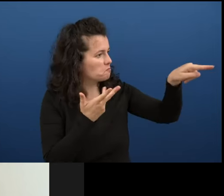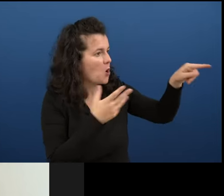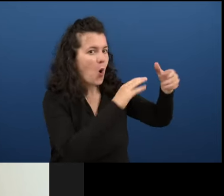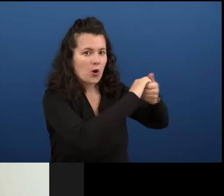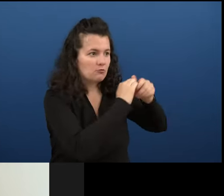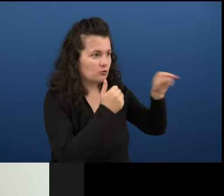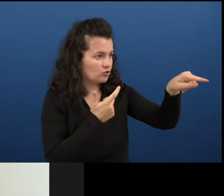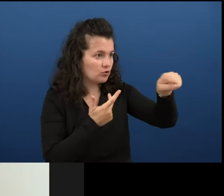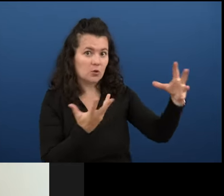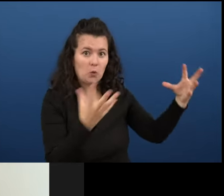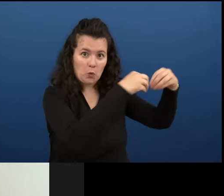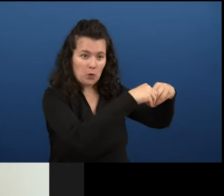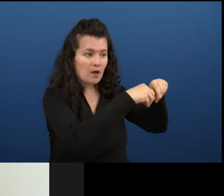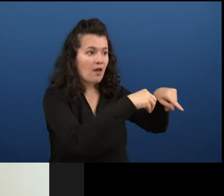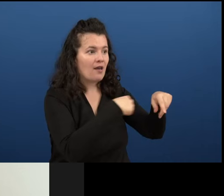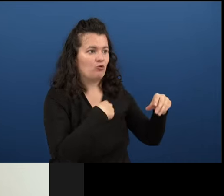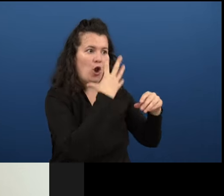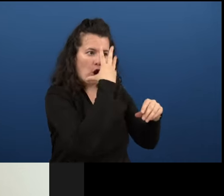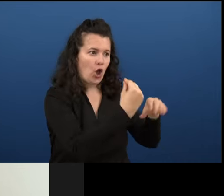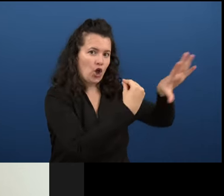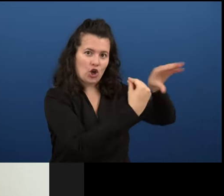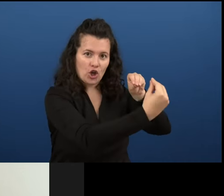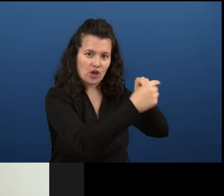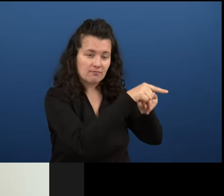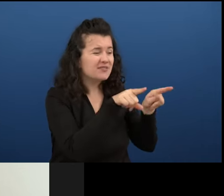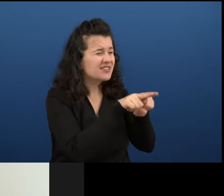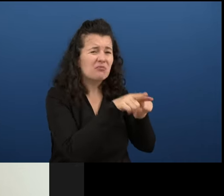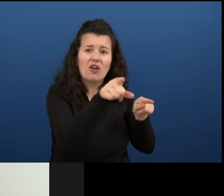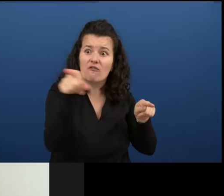join this networks that we can learn and grow together because no one knows everything